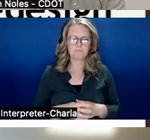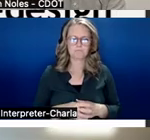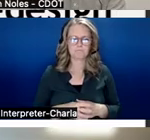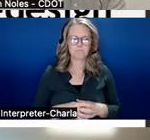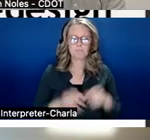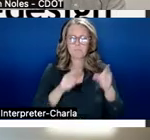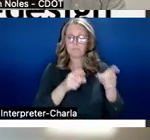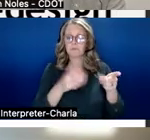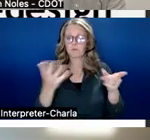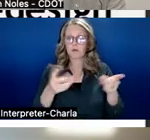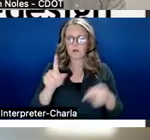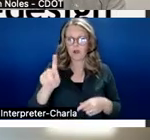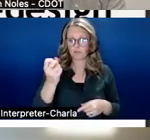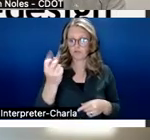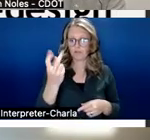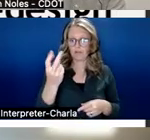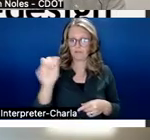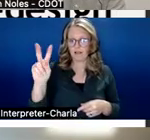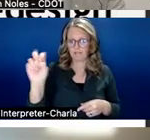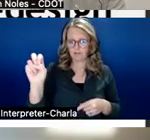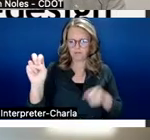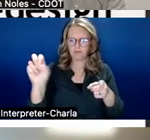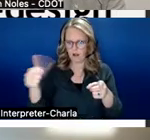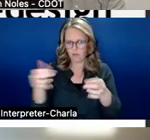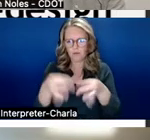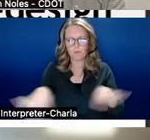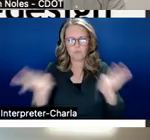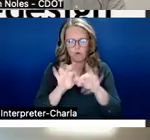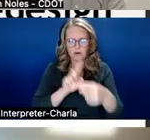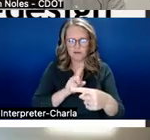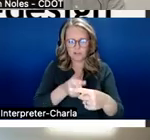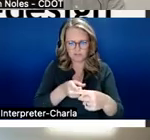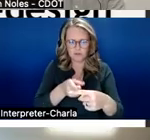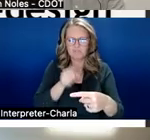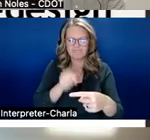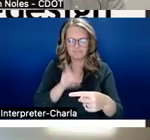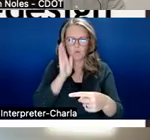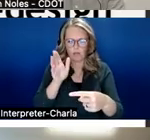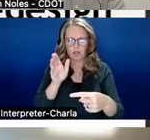So this is another important intersection that we'll see some pretty major changes, particularly